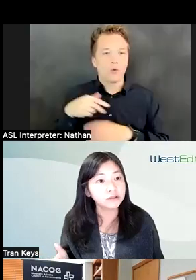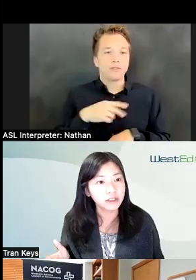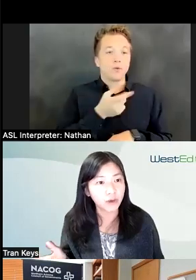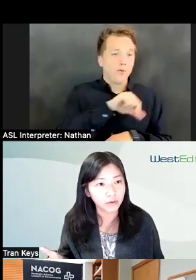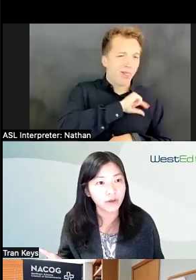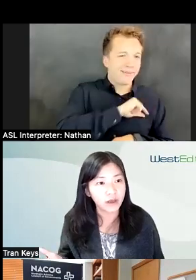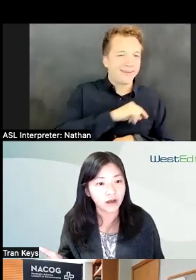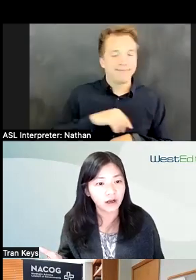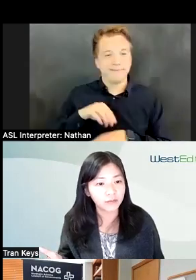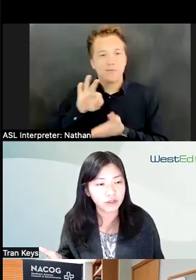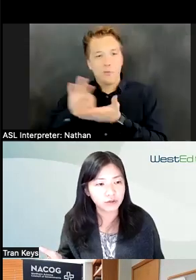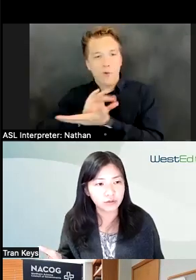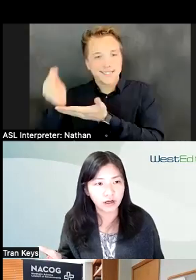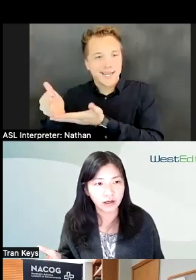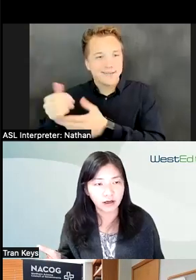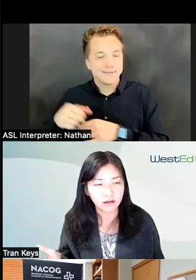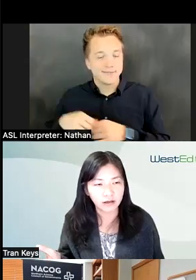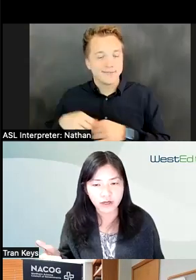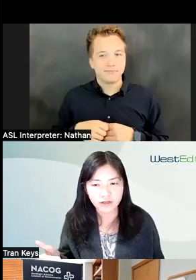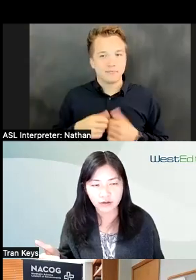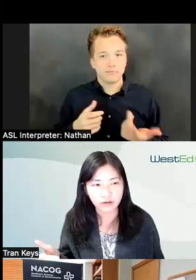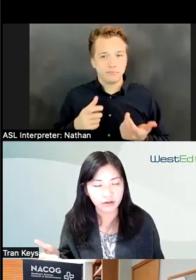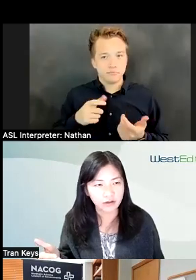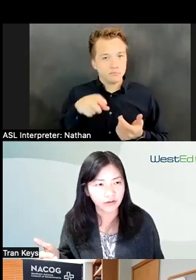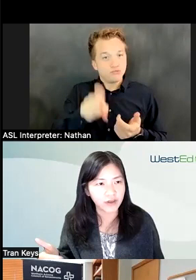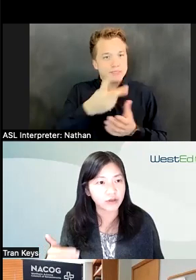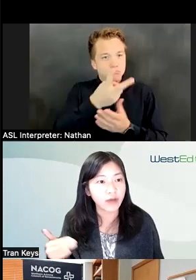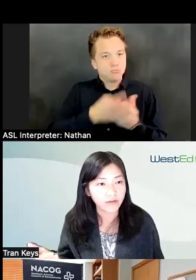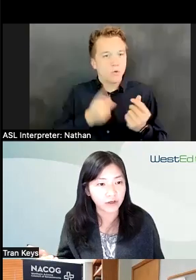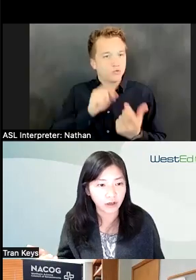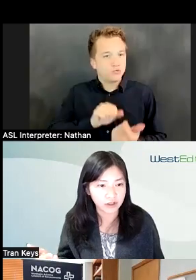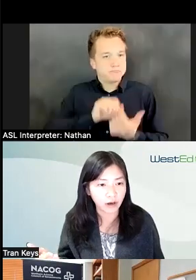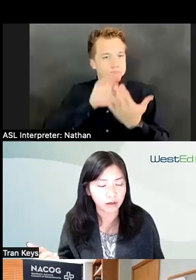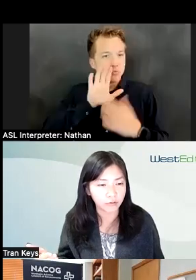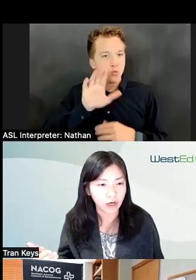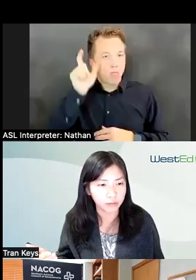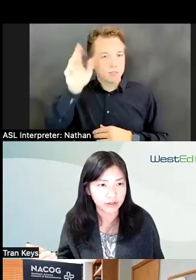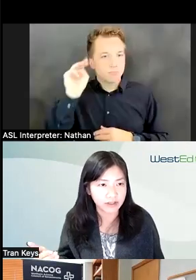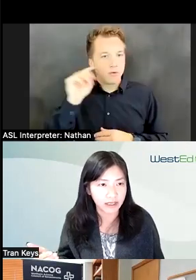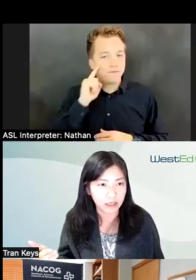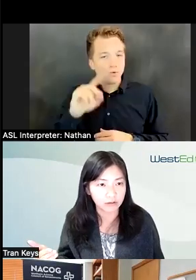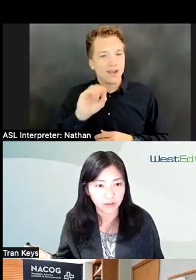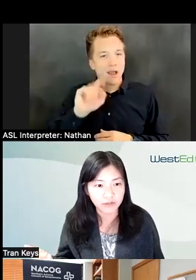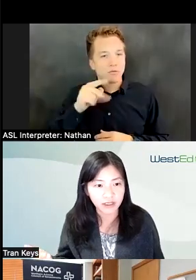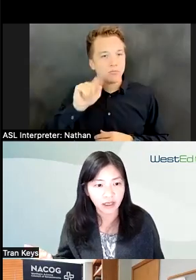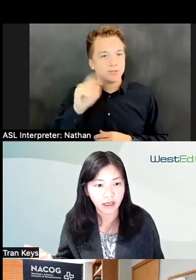You'll need both to address the things that you have on your logic model for outputs and outcomes.